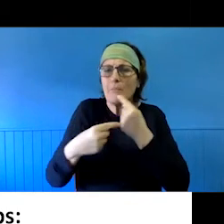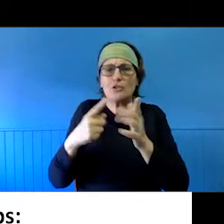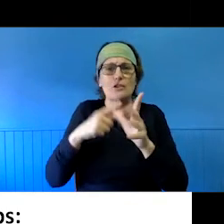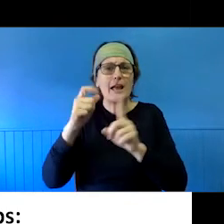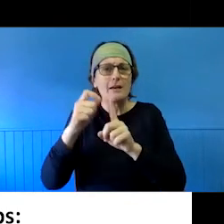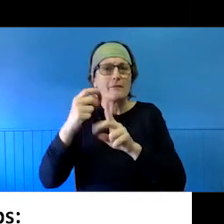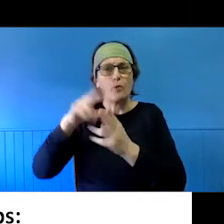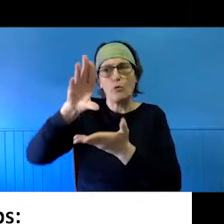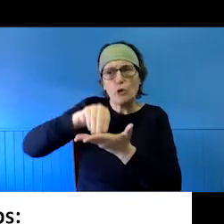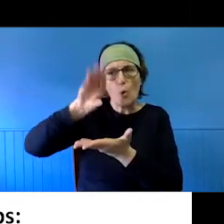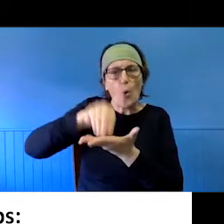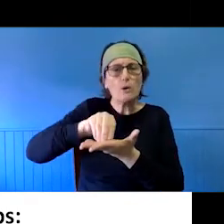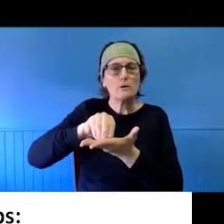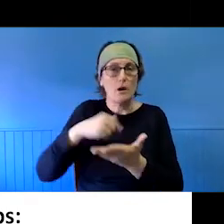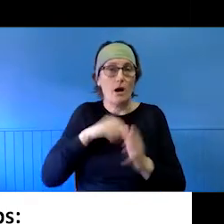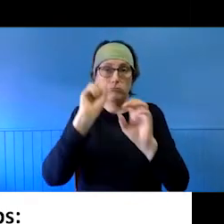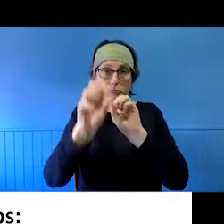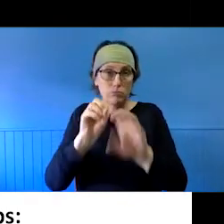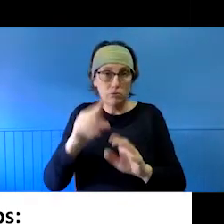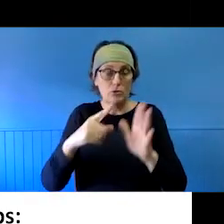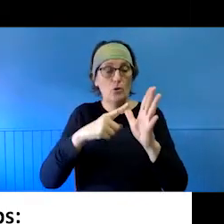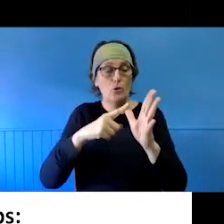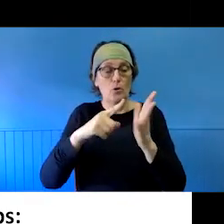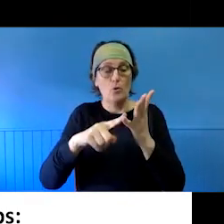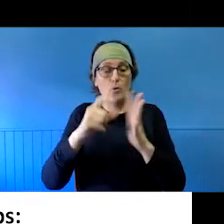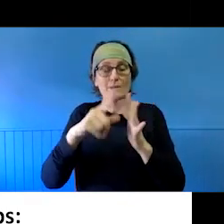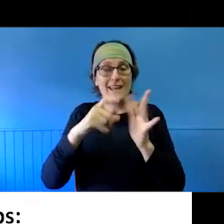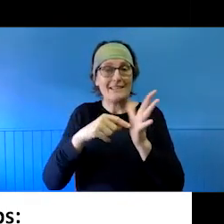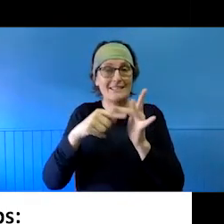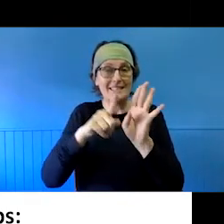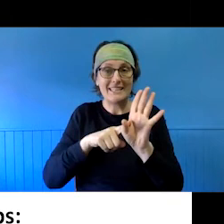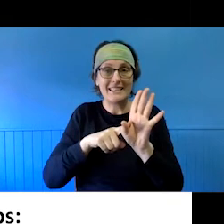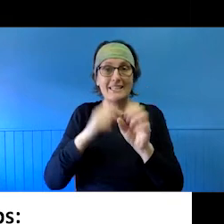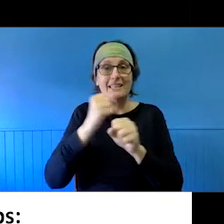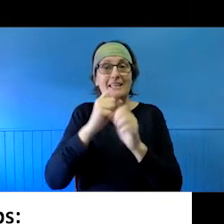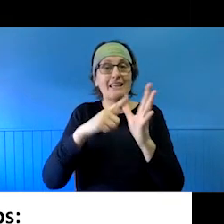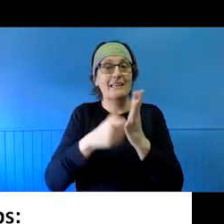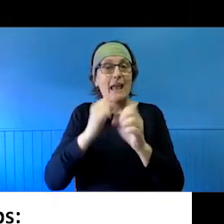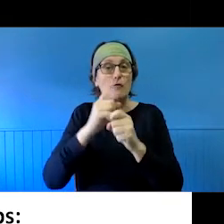I've listed a few there including Audacity, Garage Band, Zoom,